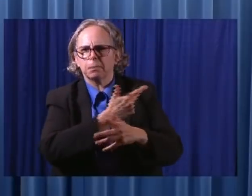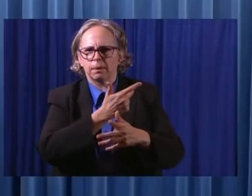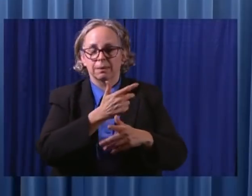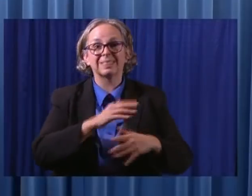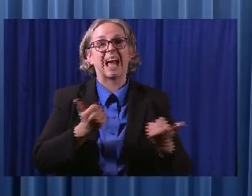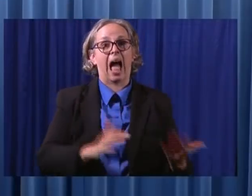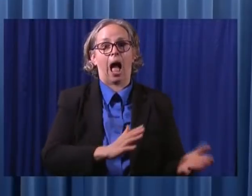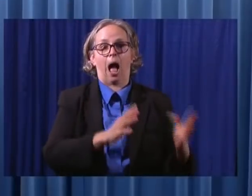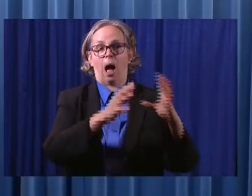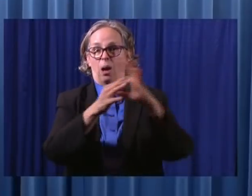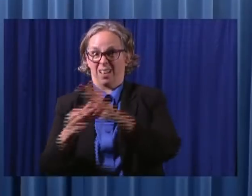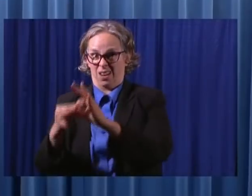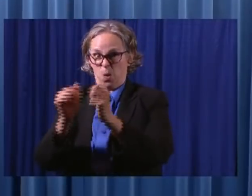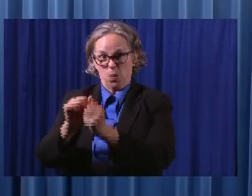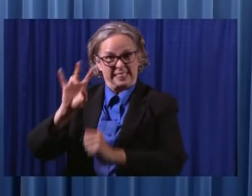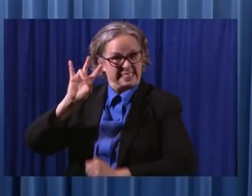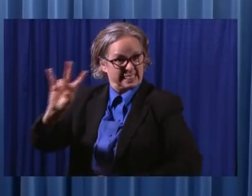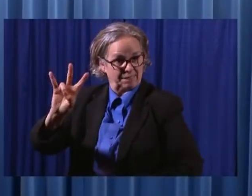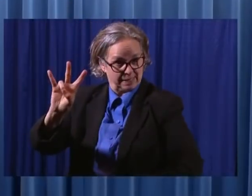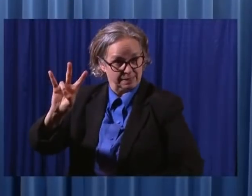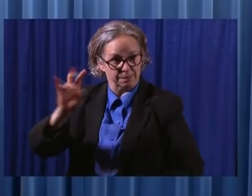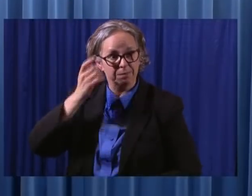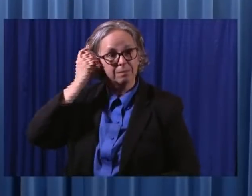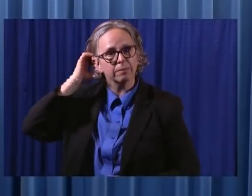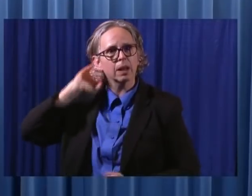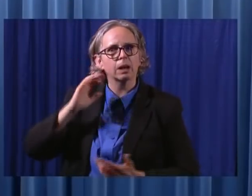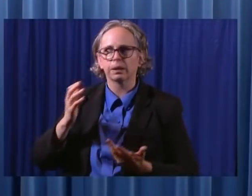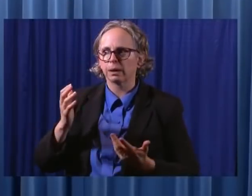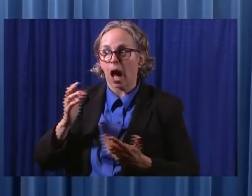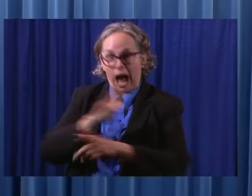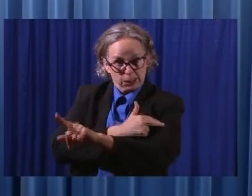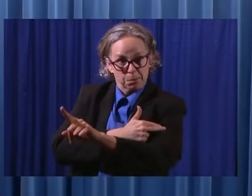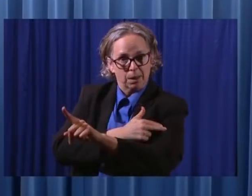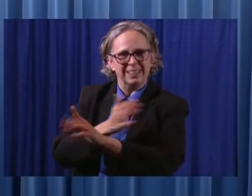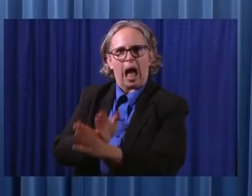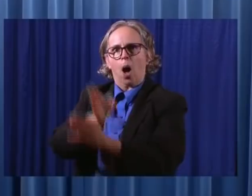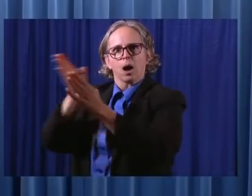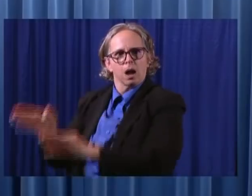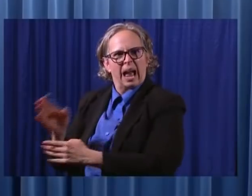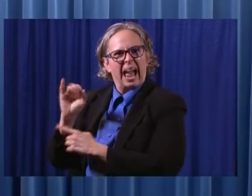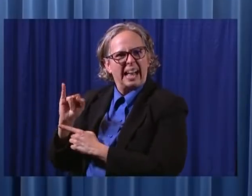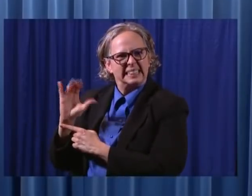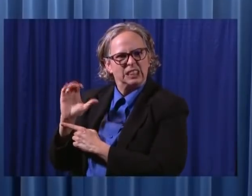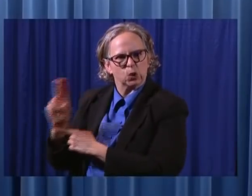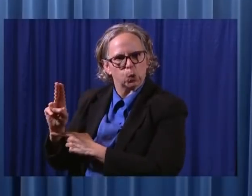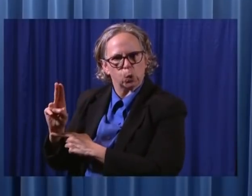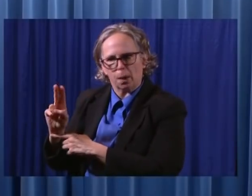RESIDENTS IN THE IS RESIDENCY CARE AT HOSPITALS AND OTHER PLACES IN THEIR HOME COUNTY.